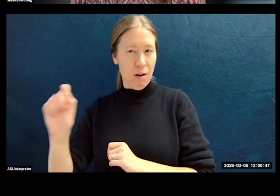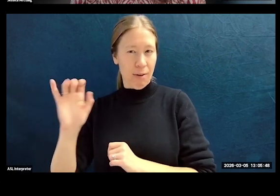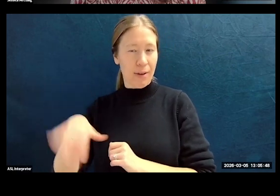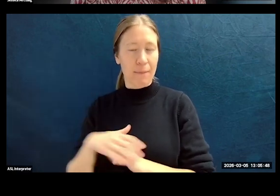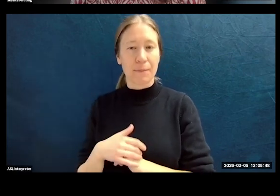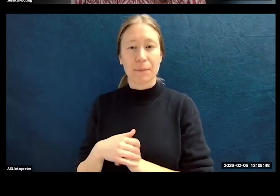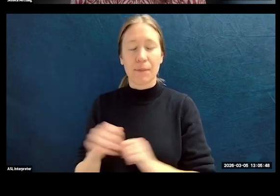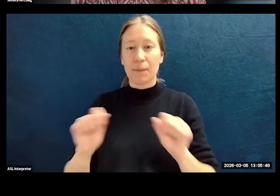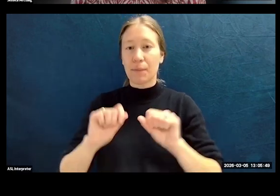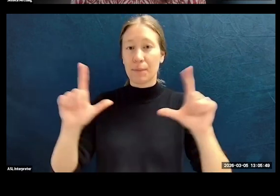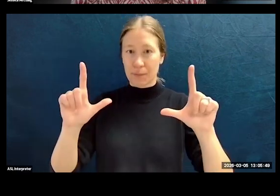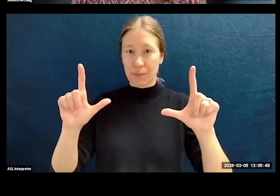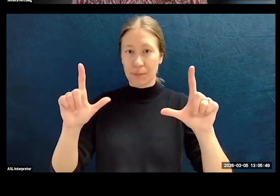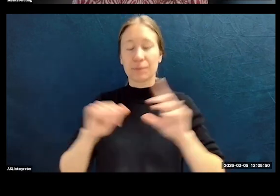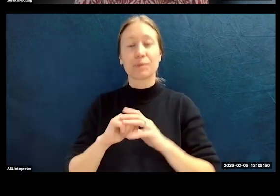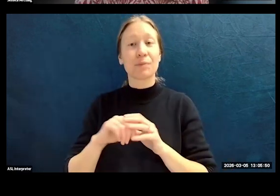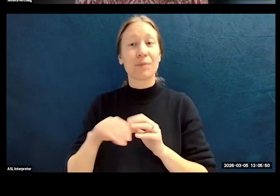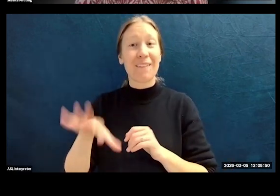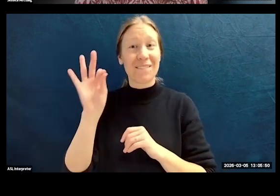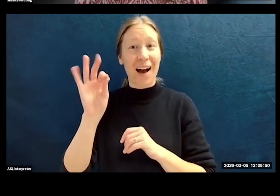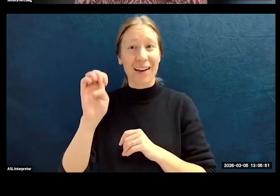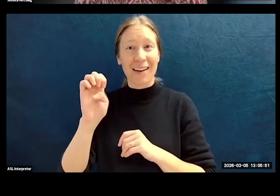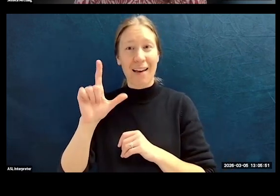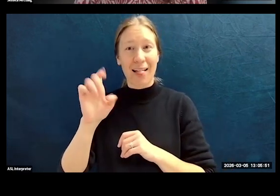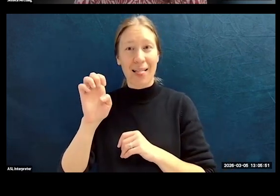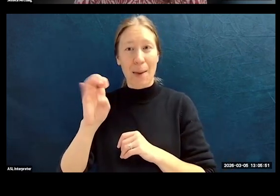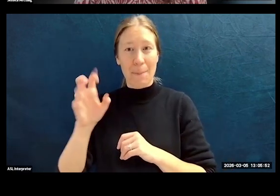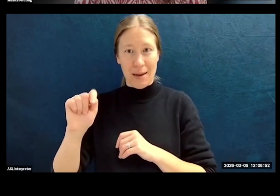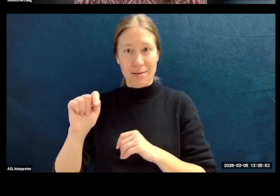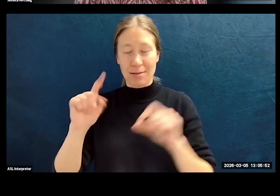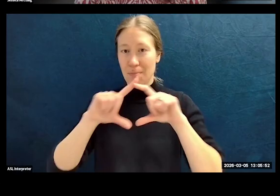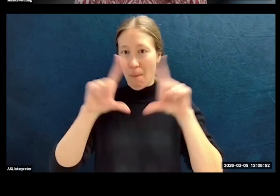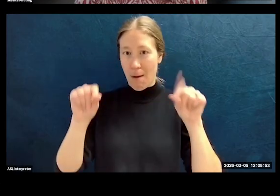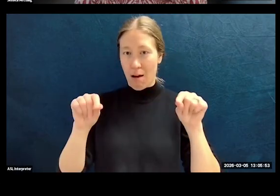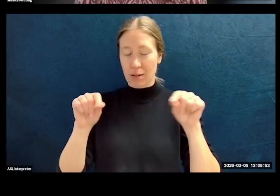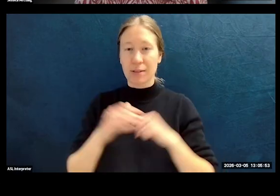This is going to open up the Find Element dialogue box. Inside of this function, we are going